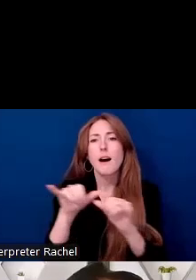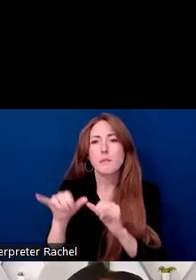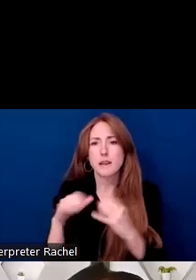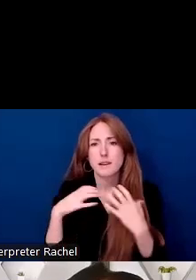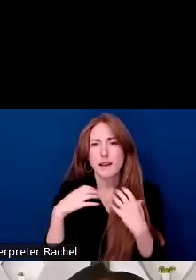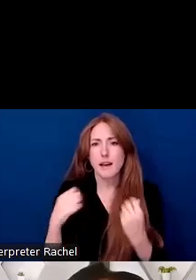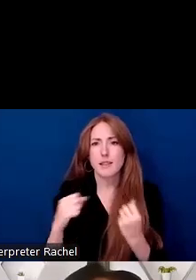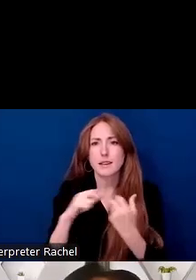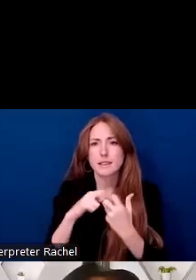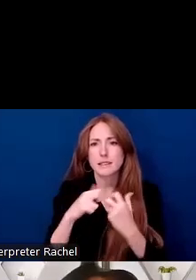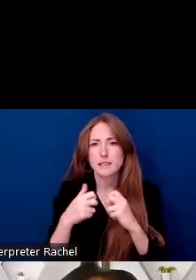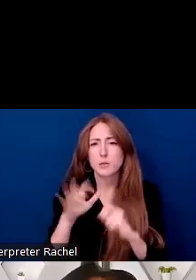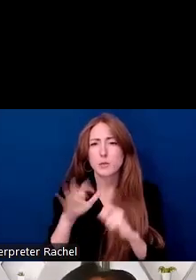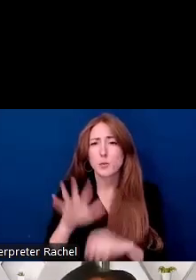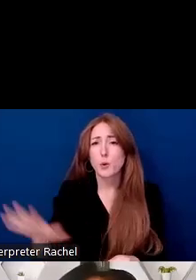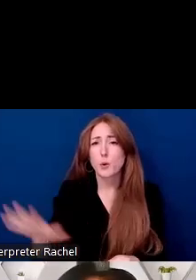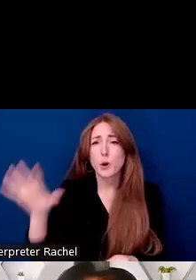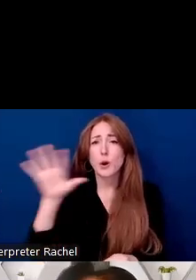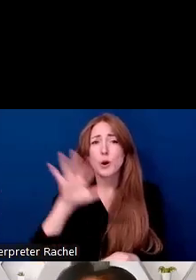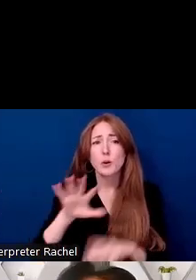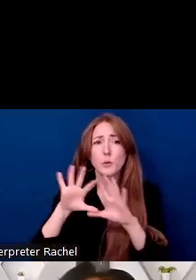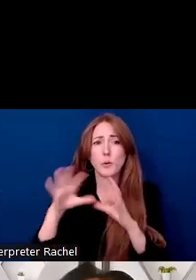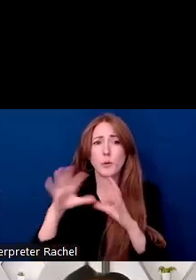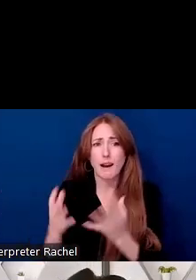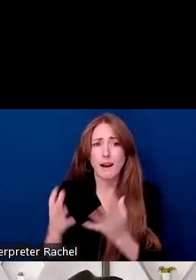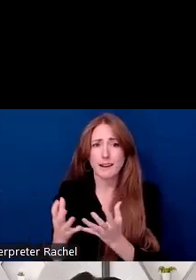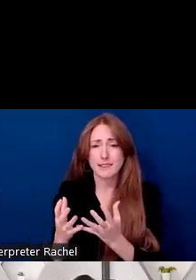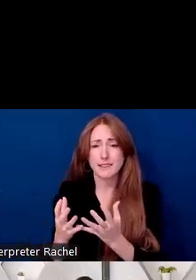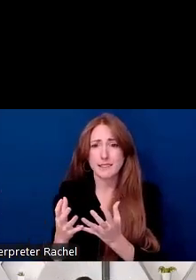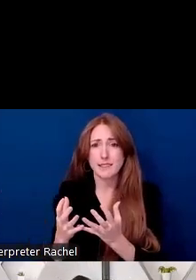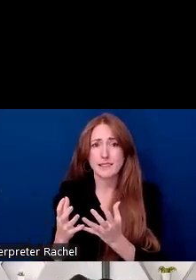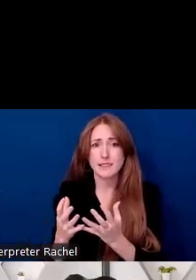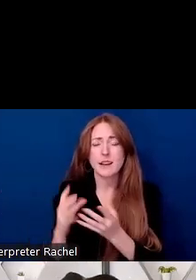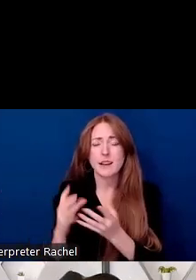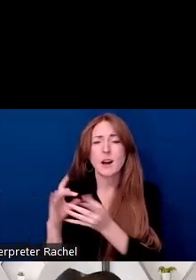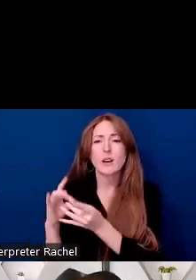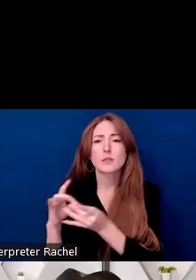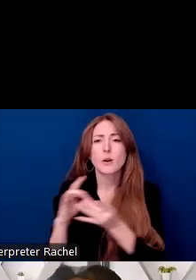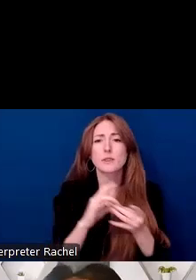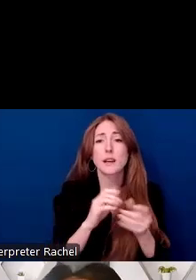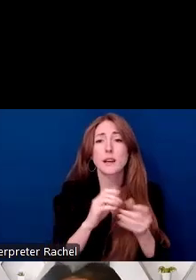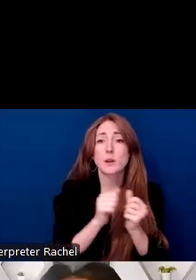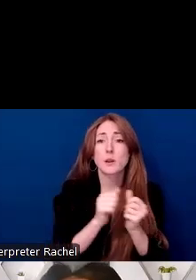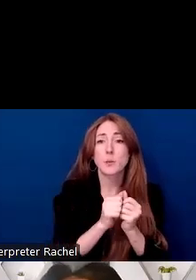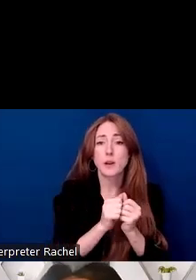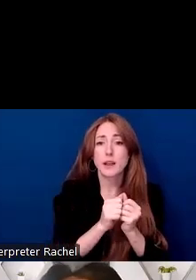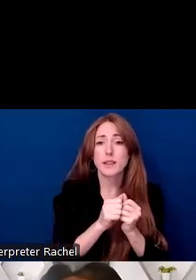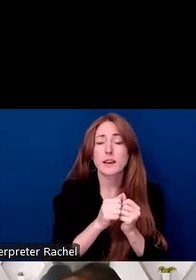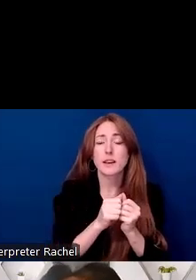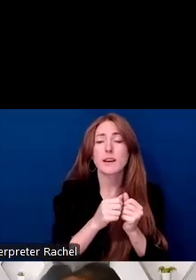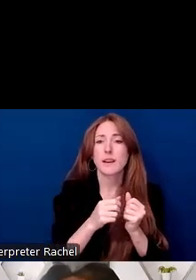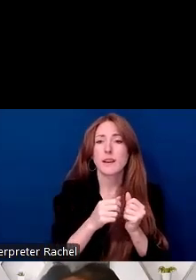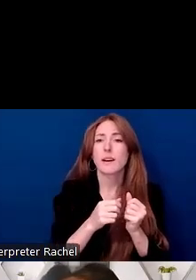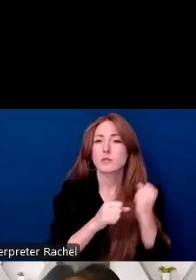systems. Musculoskeletal conditions are associated with a high economic burden globally, estimated at